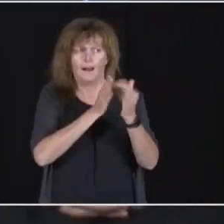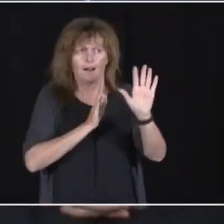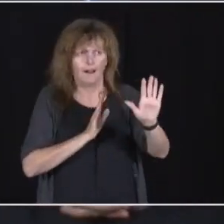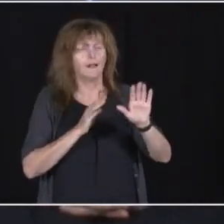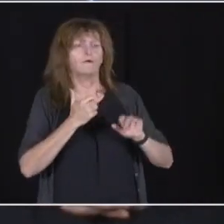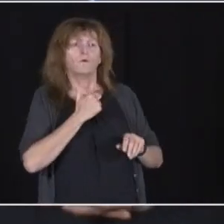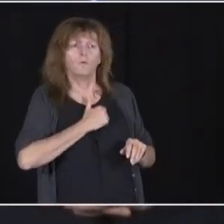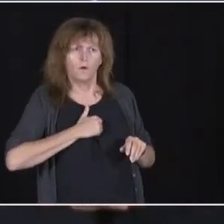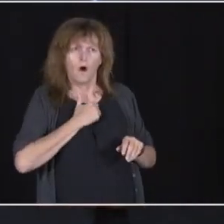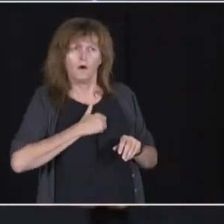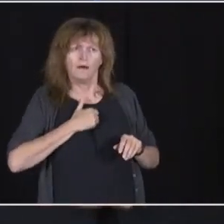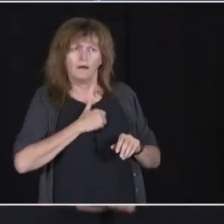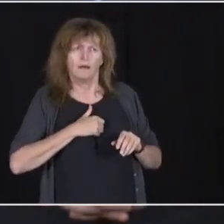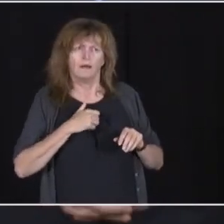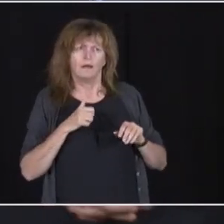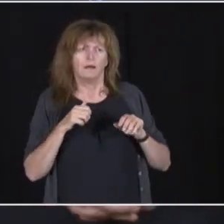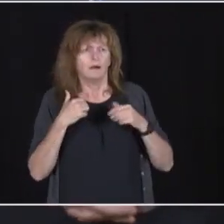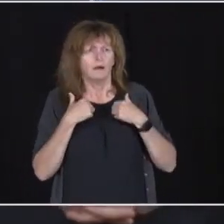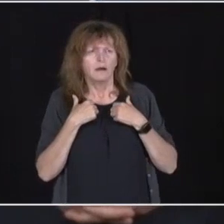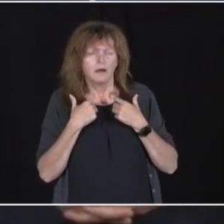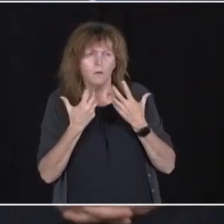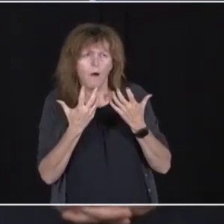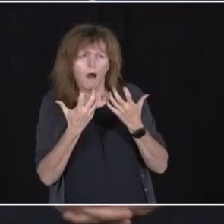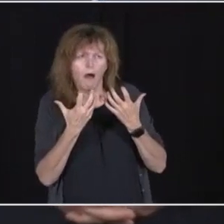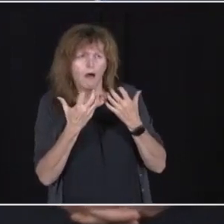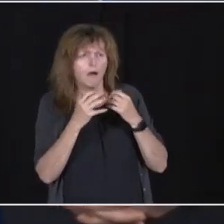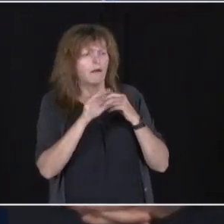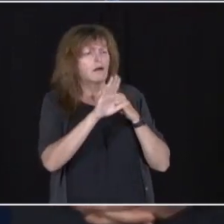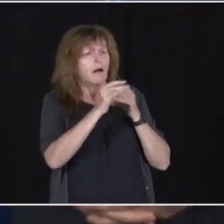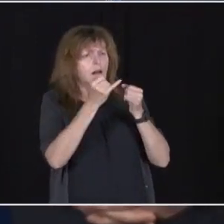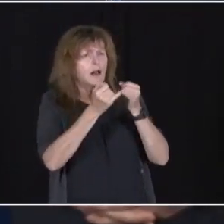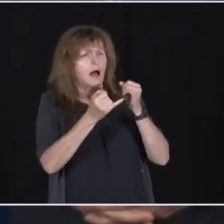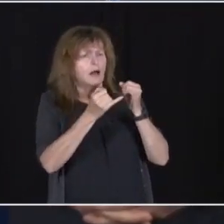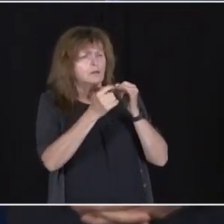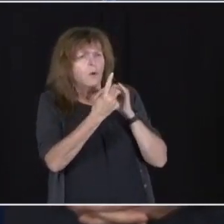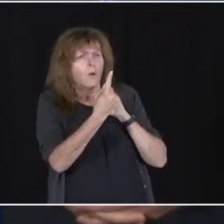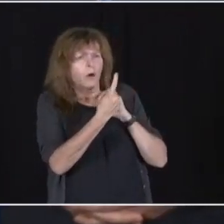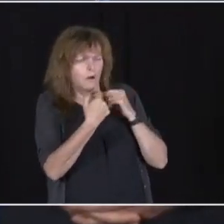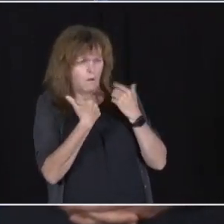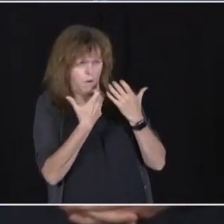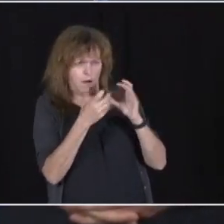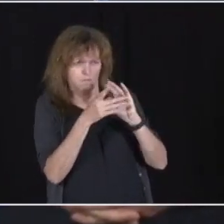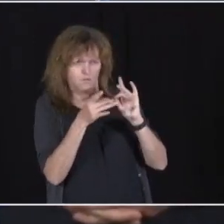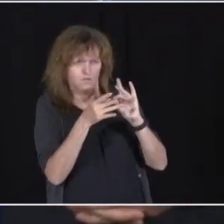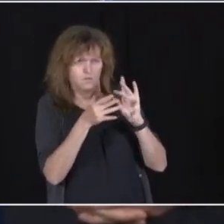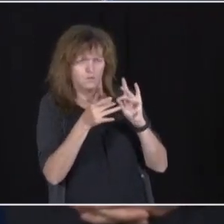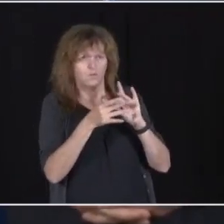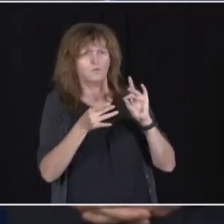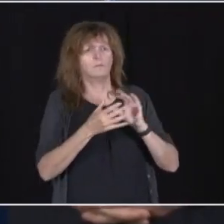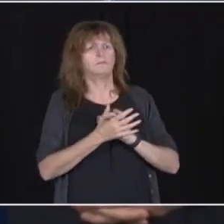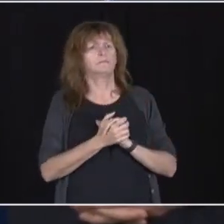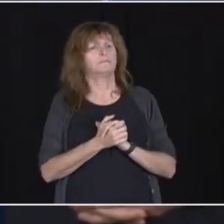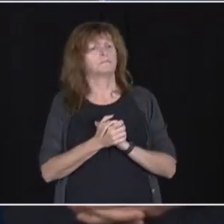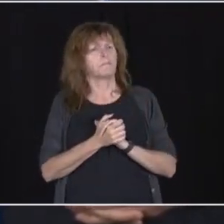I apologize. I just want to follow-up on the last question. There's been a news a misnomer at there for decades.